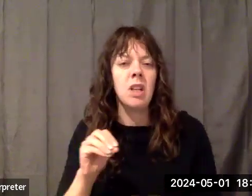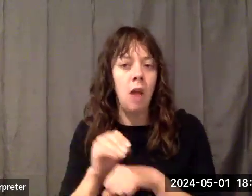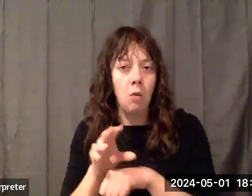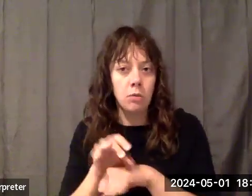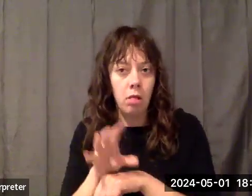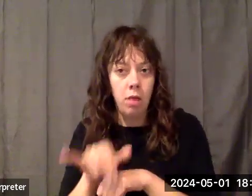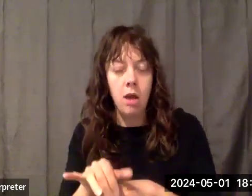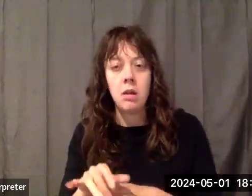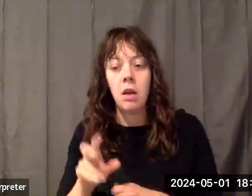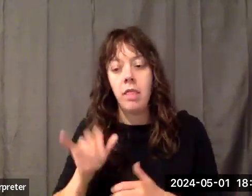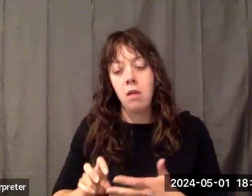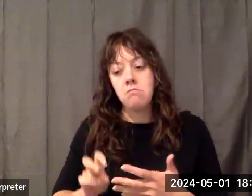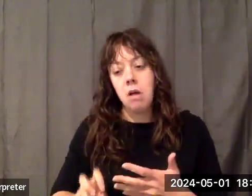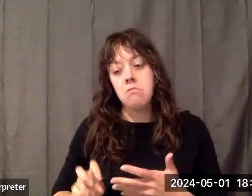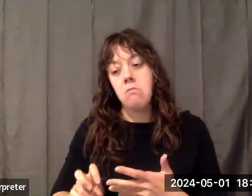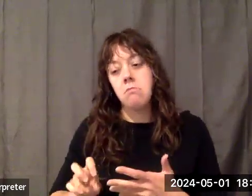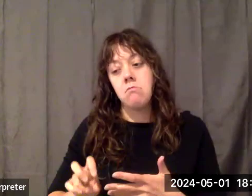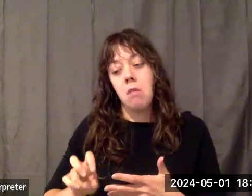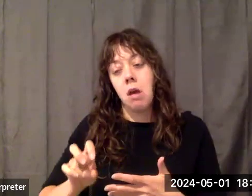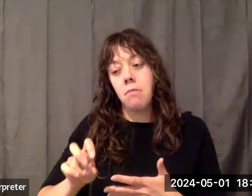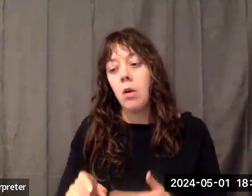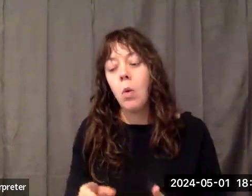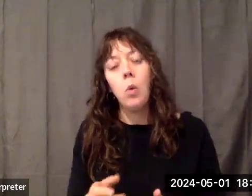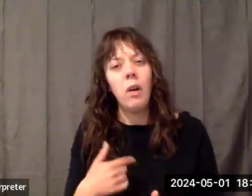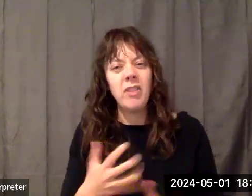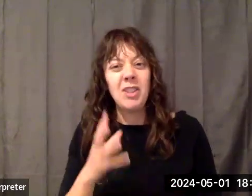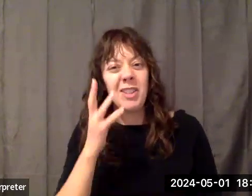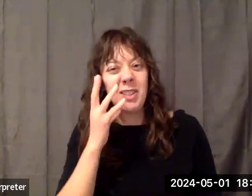of continually putting my application through many times